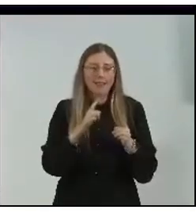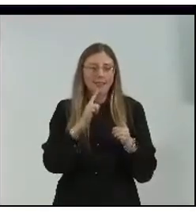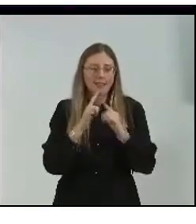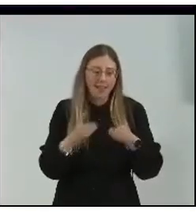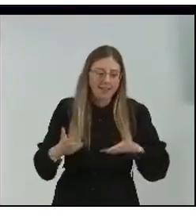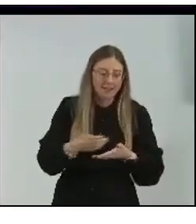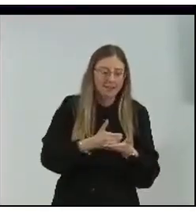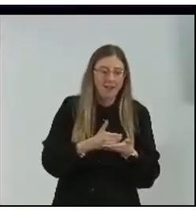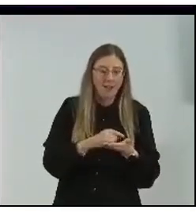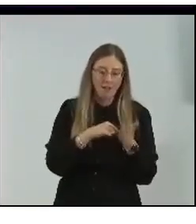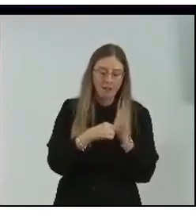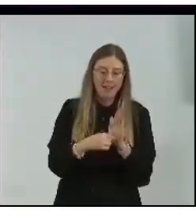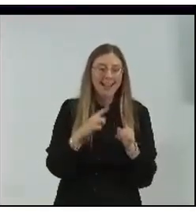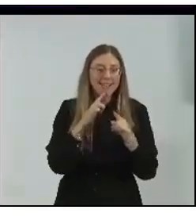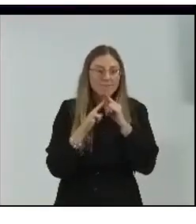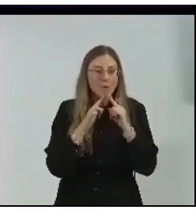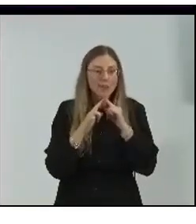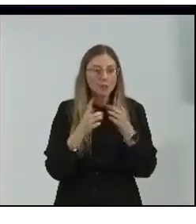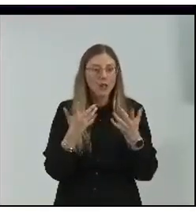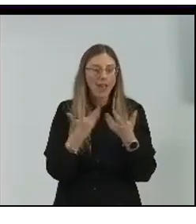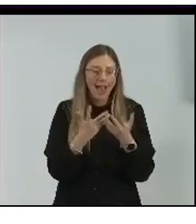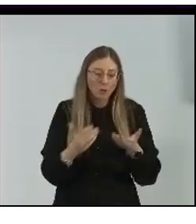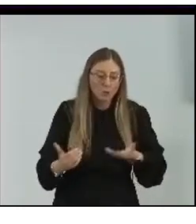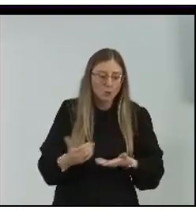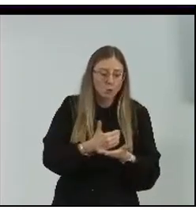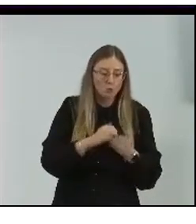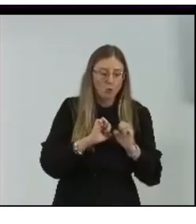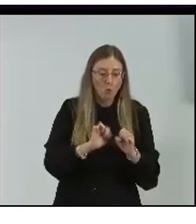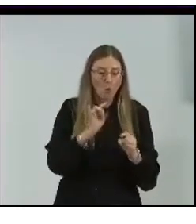Really it's data, it's information. How are you storing that in your systems?